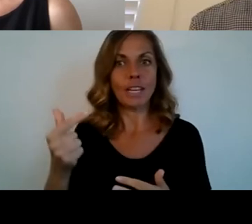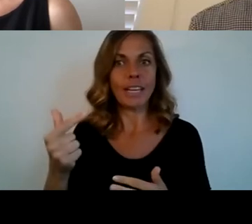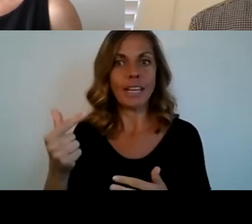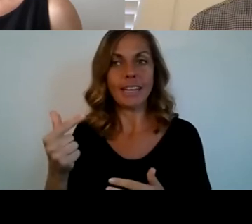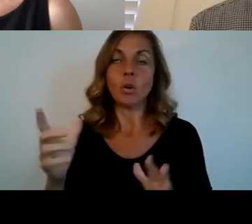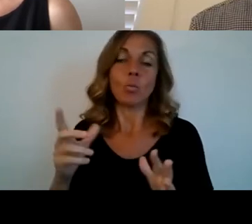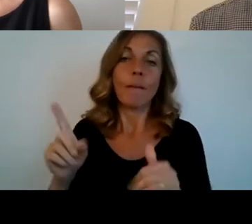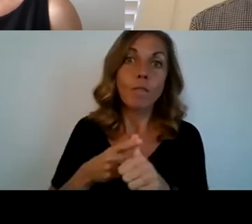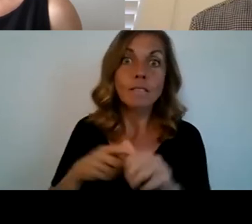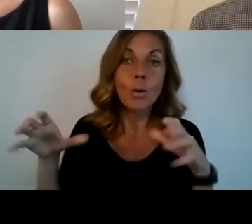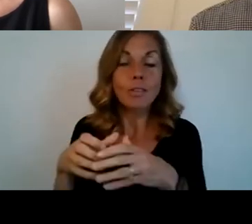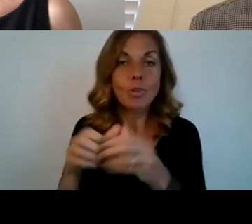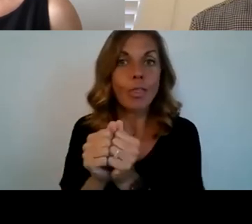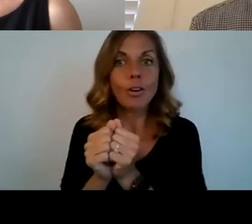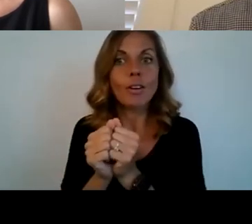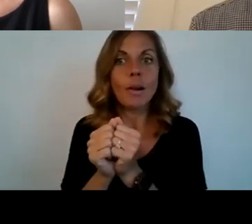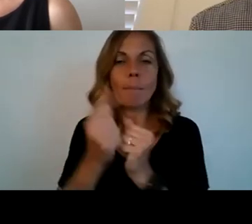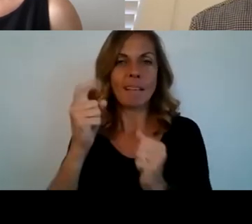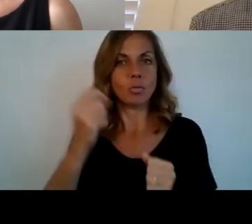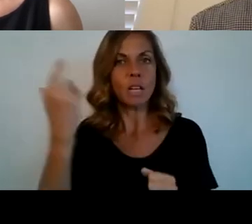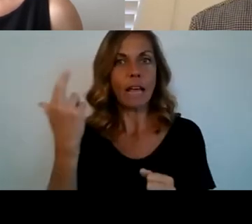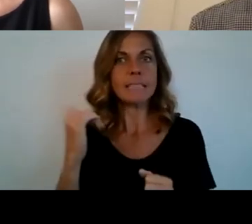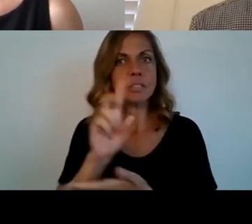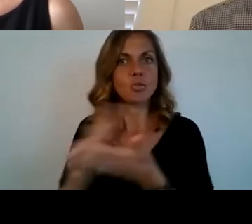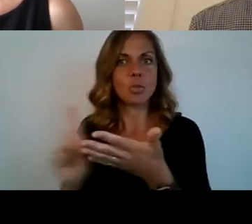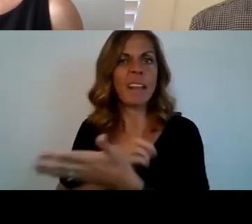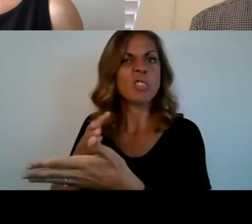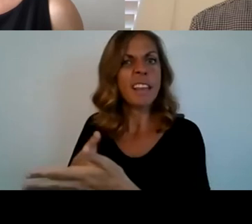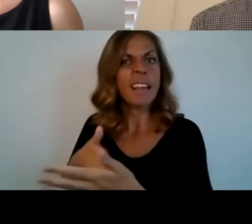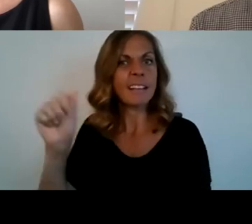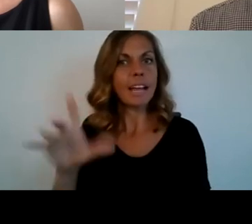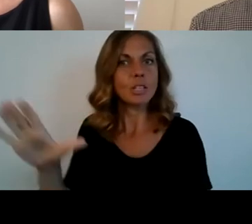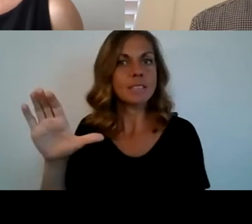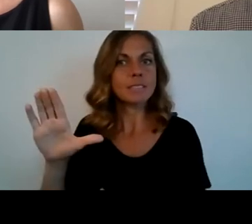because we know there have been discrimination against the Asian community because of what's